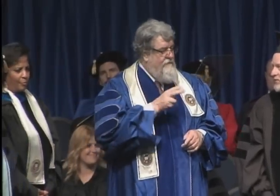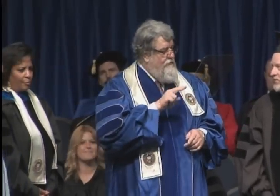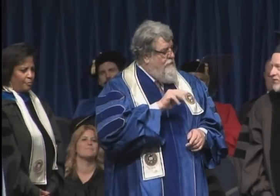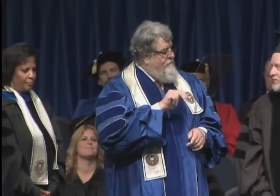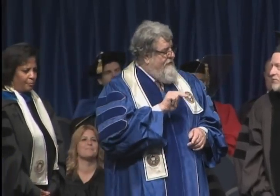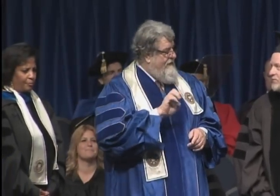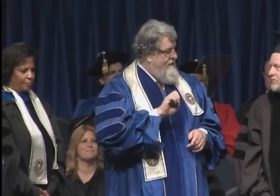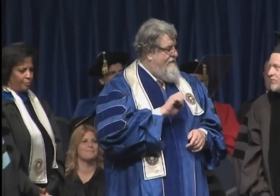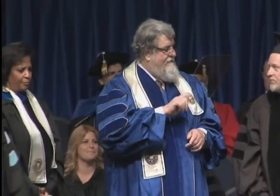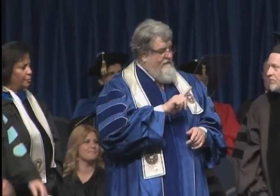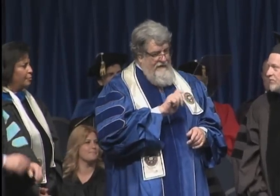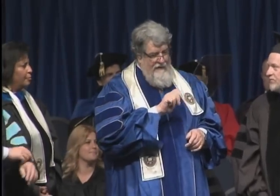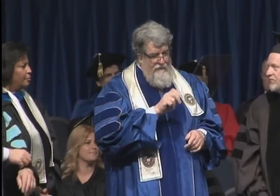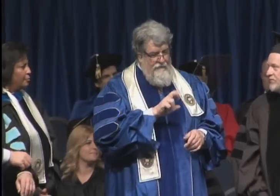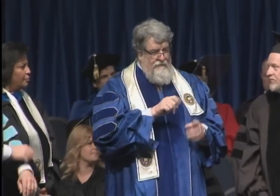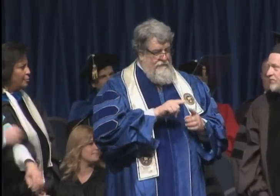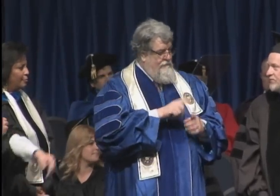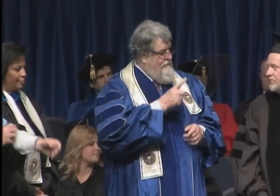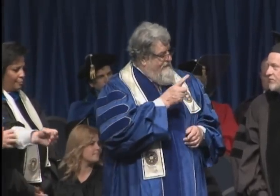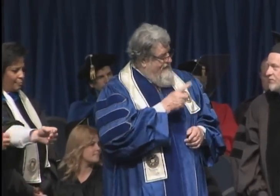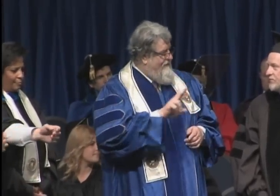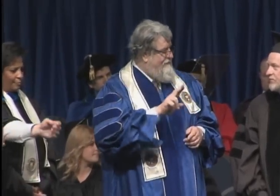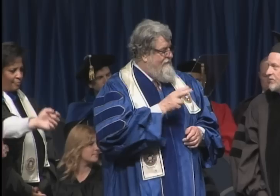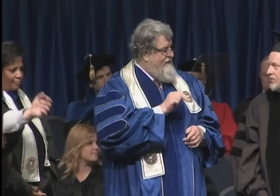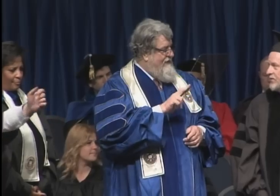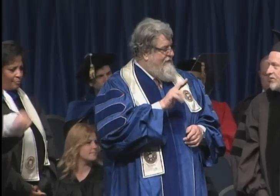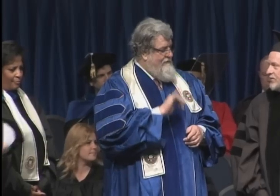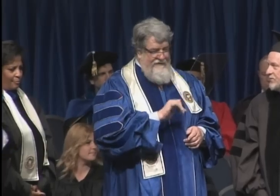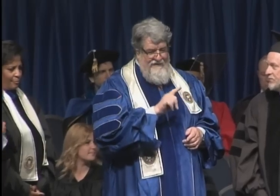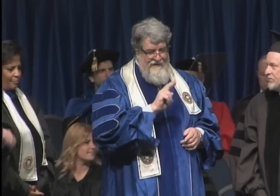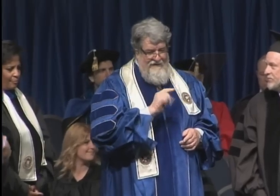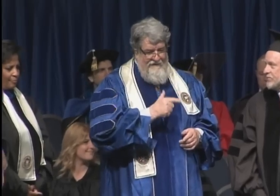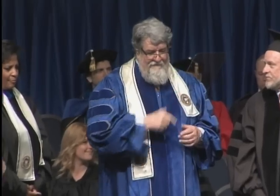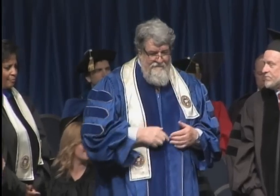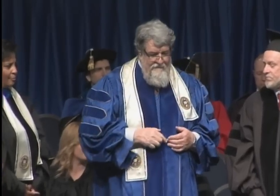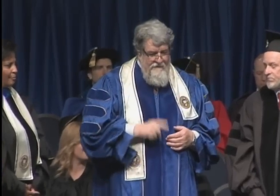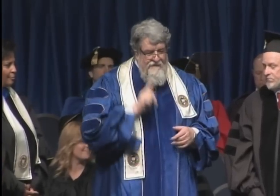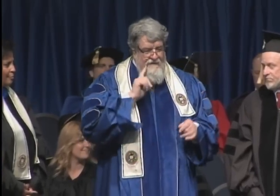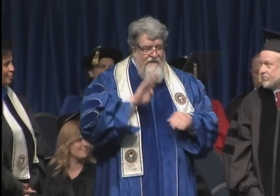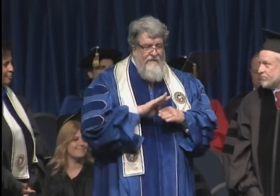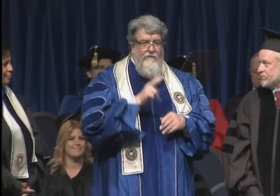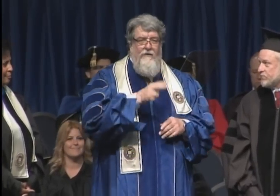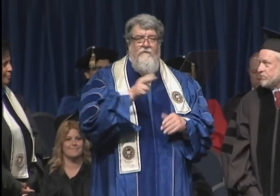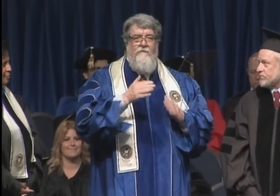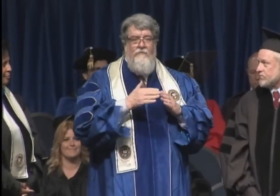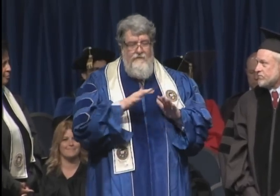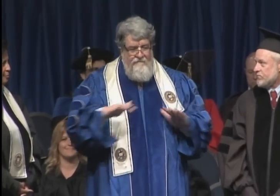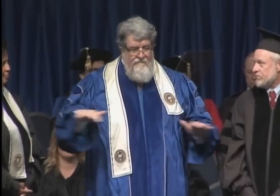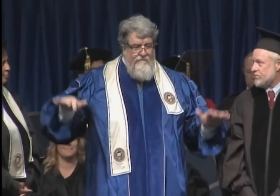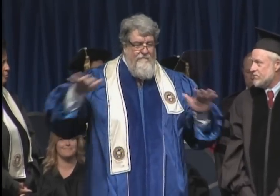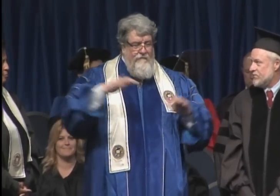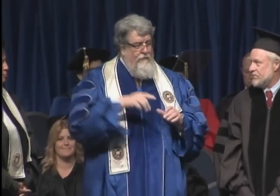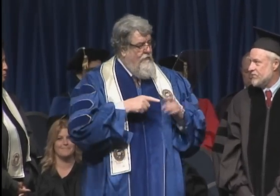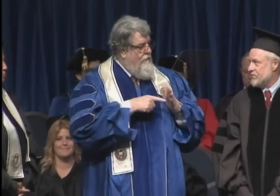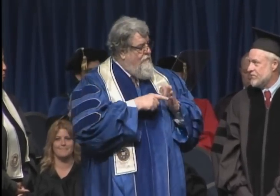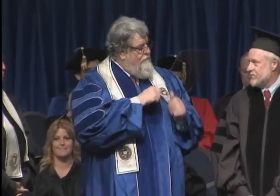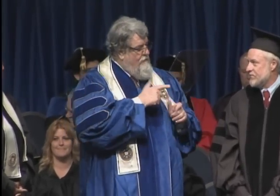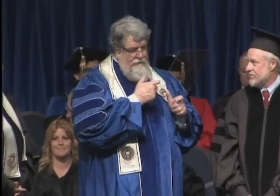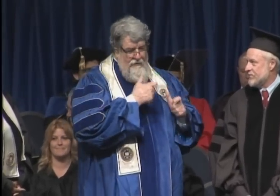of Doctor of Humane Letters to Dr. Harry Lang. The deaf and hard of hearing communities